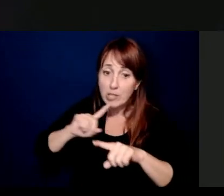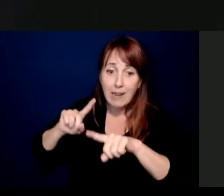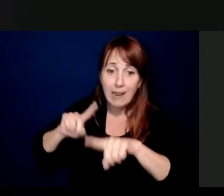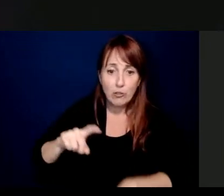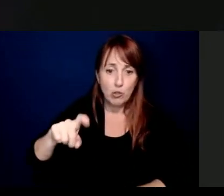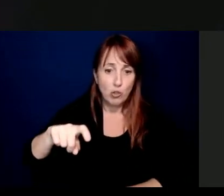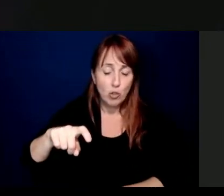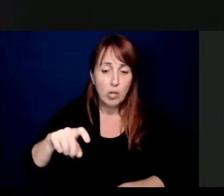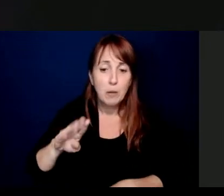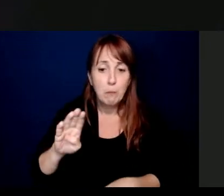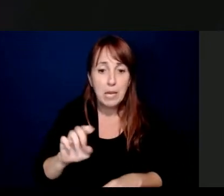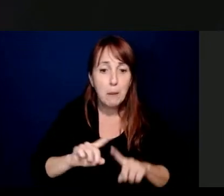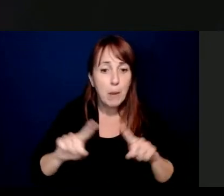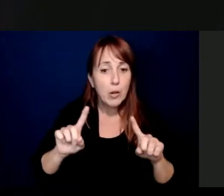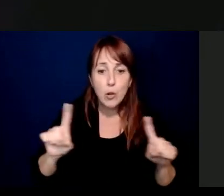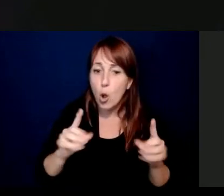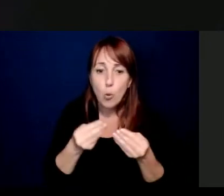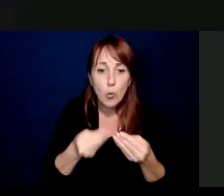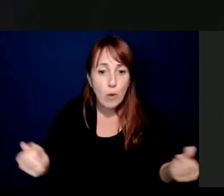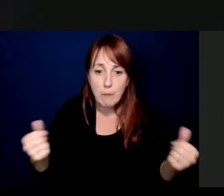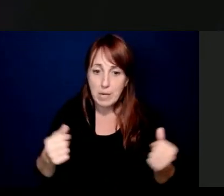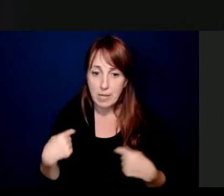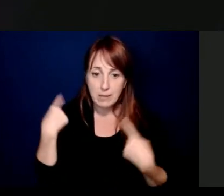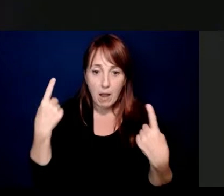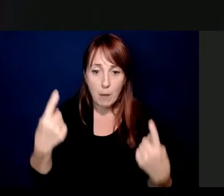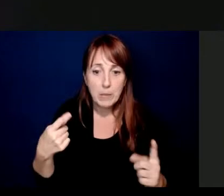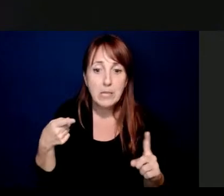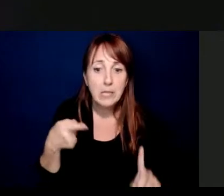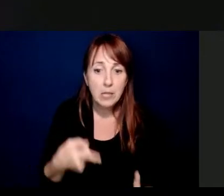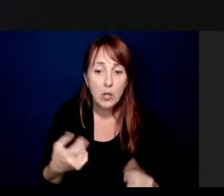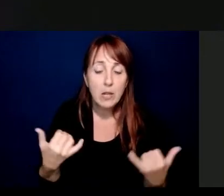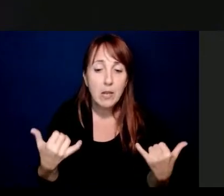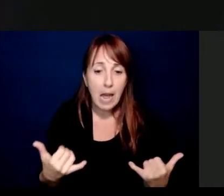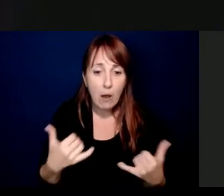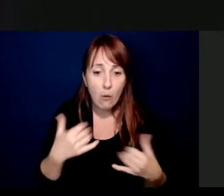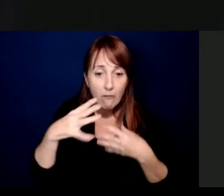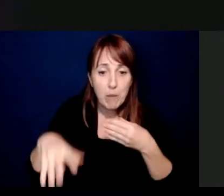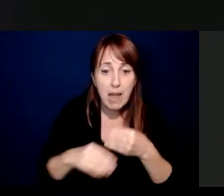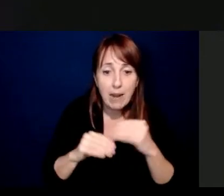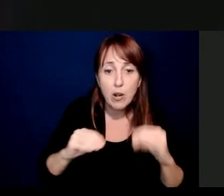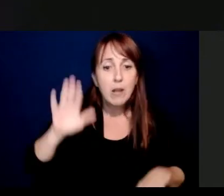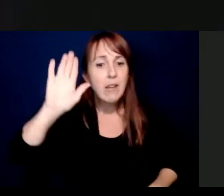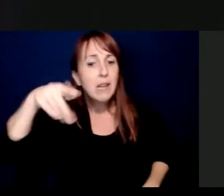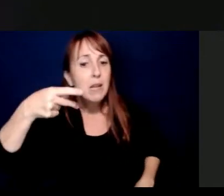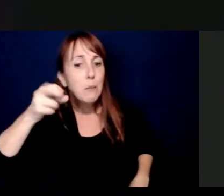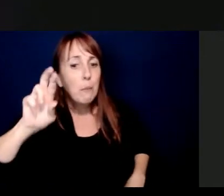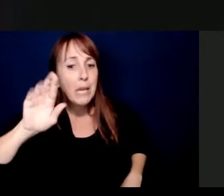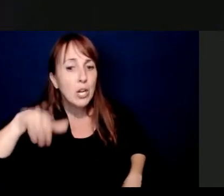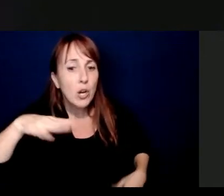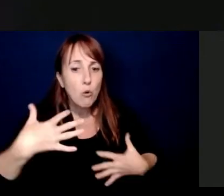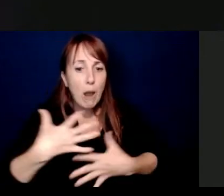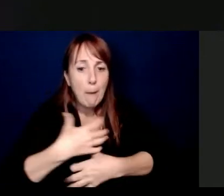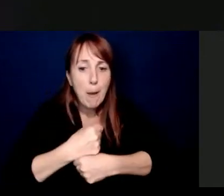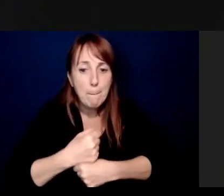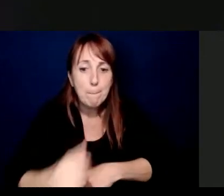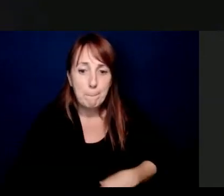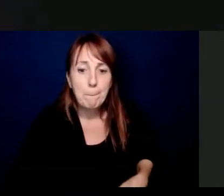But none of the remedies at this point have been added to this particular bill needs. Need to wrap up. Okay.